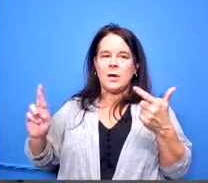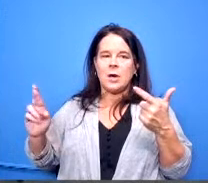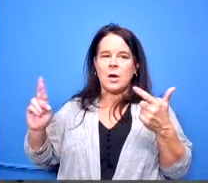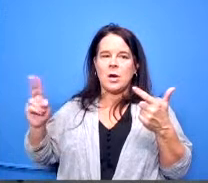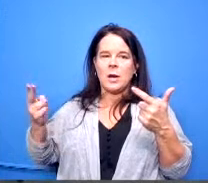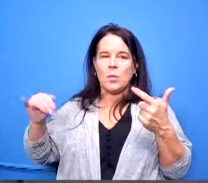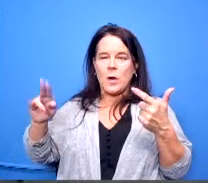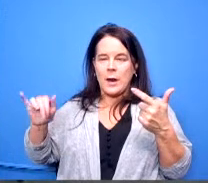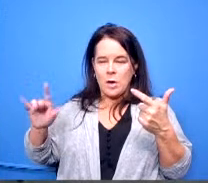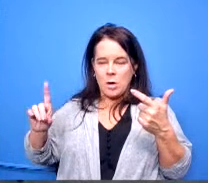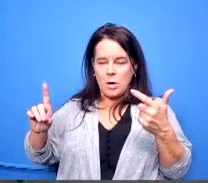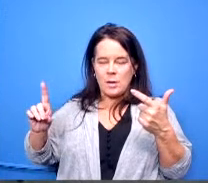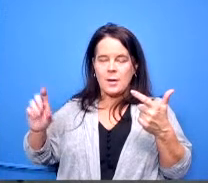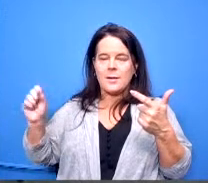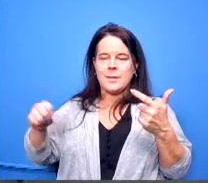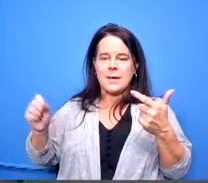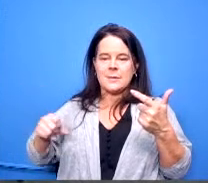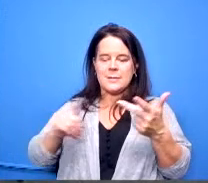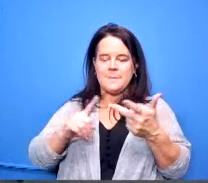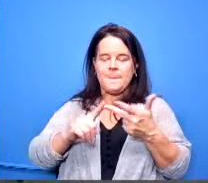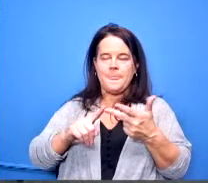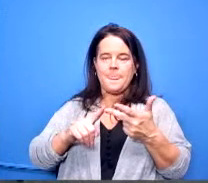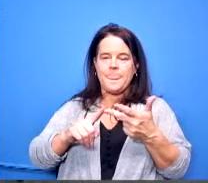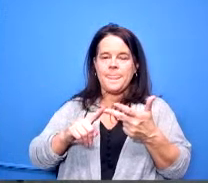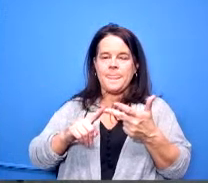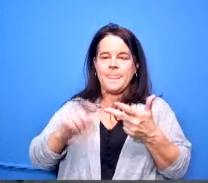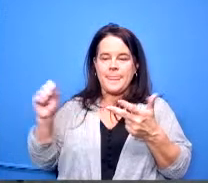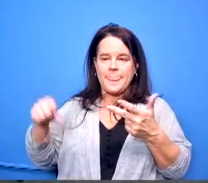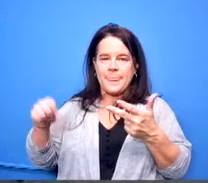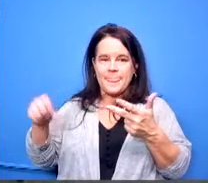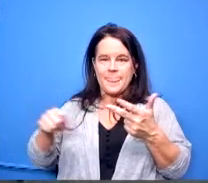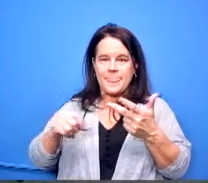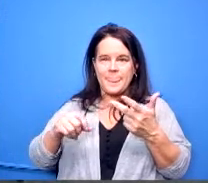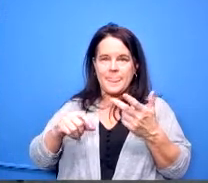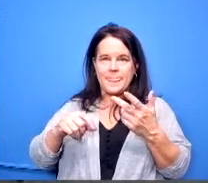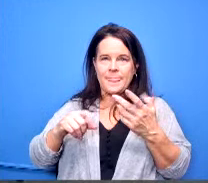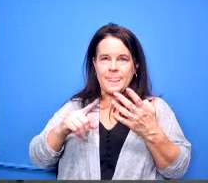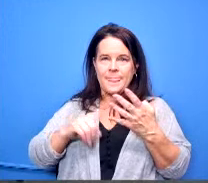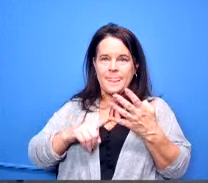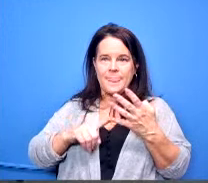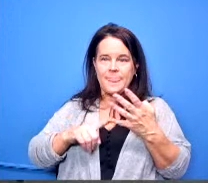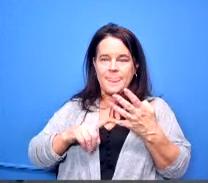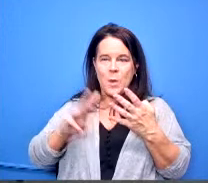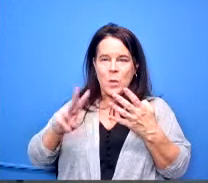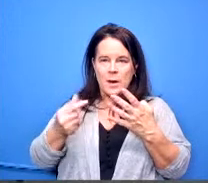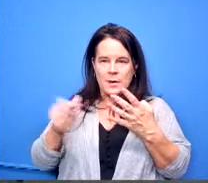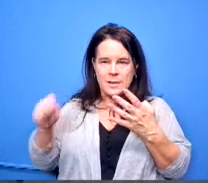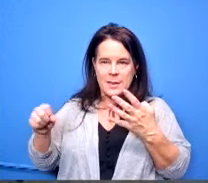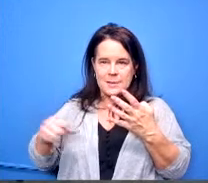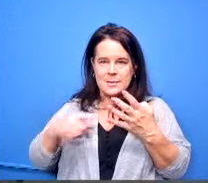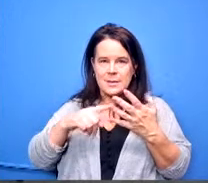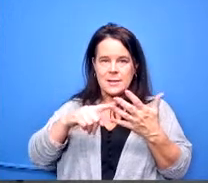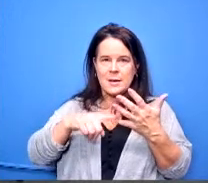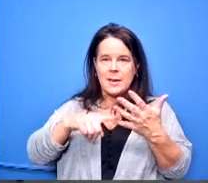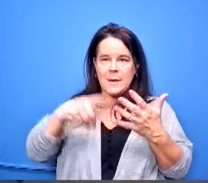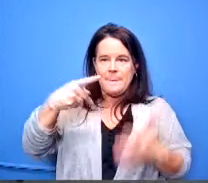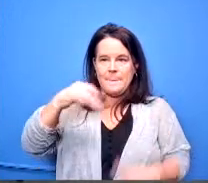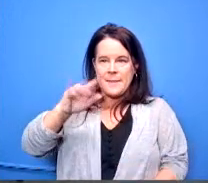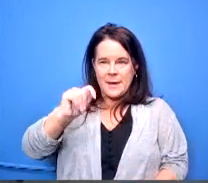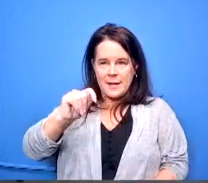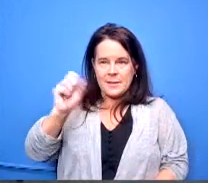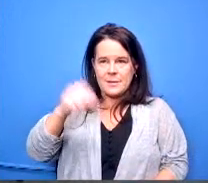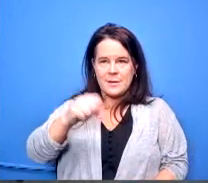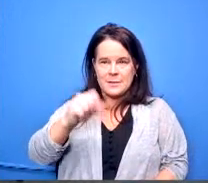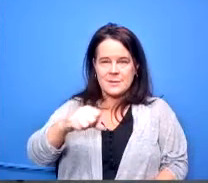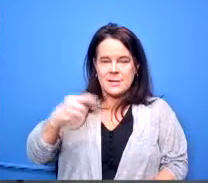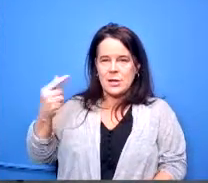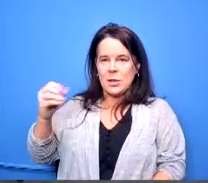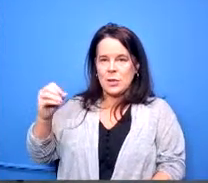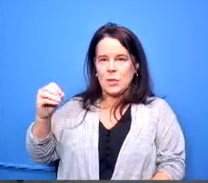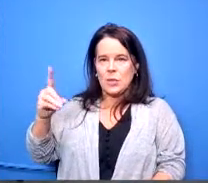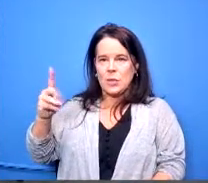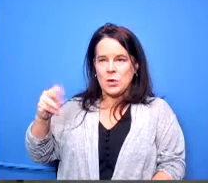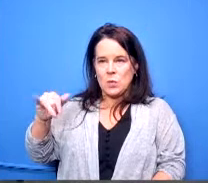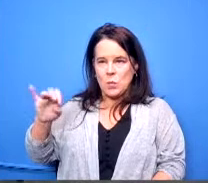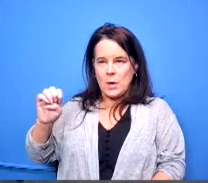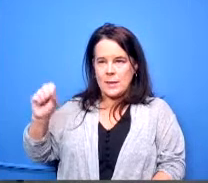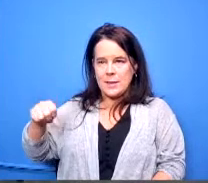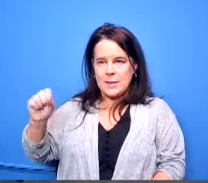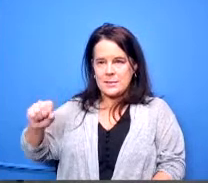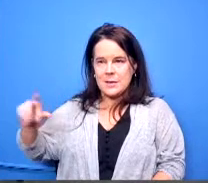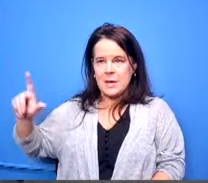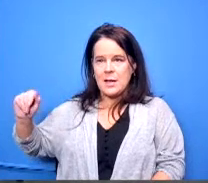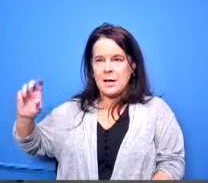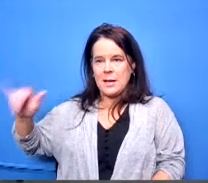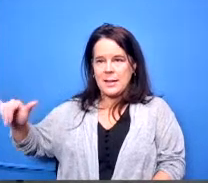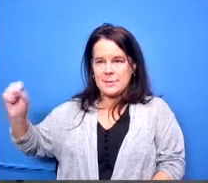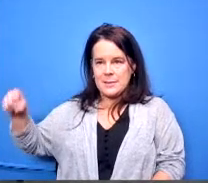yes mr samson yes miss swigany yes dr pickett yes dr goodwin yes mr lazy yes seven yeses